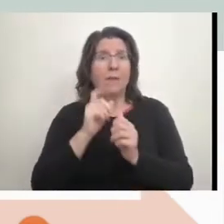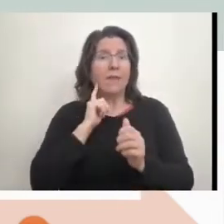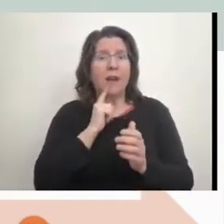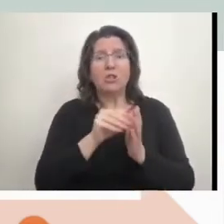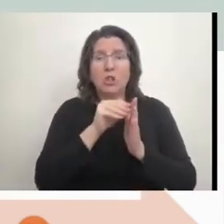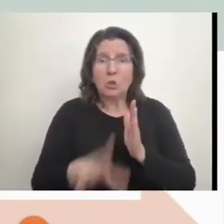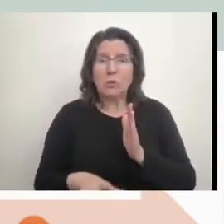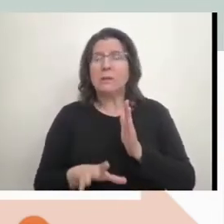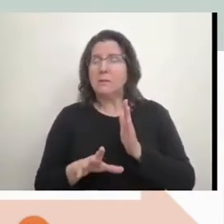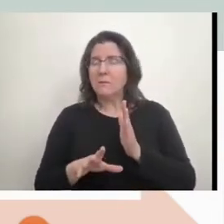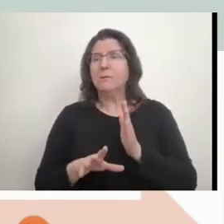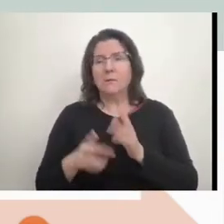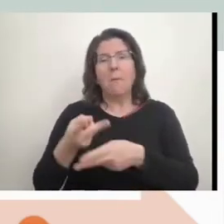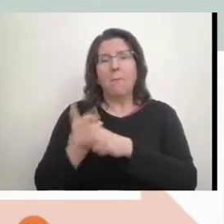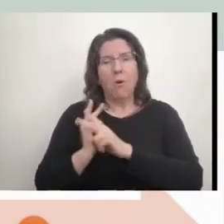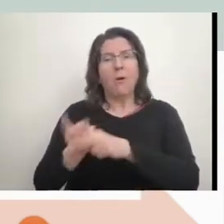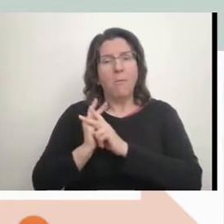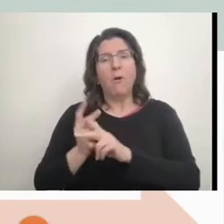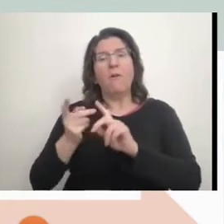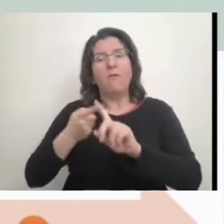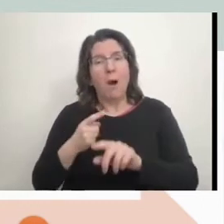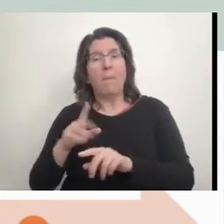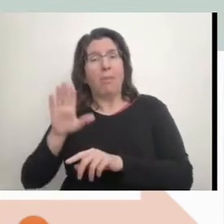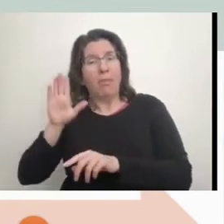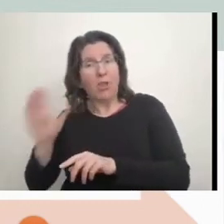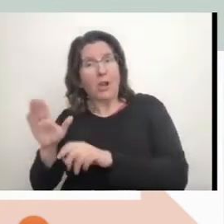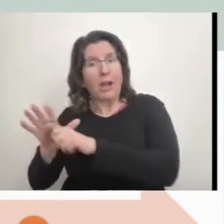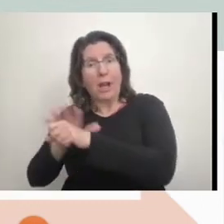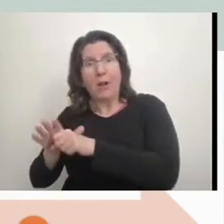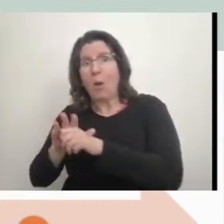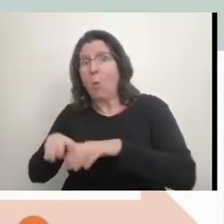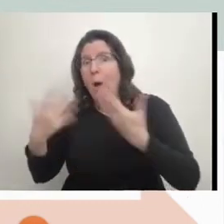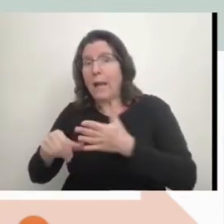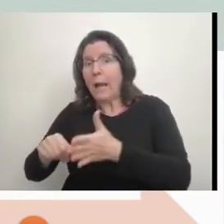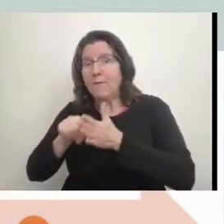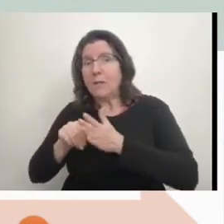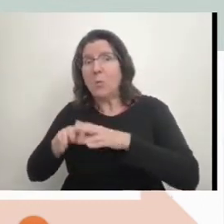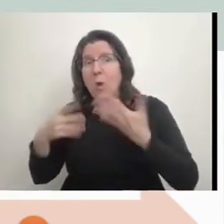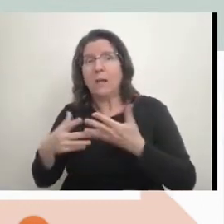Gallaudet University adopted the regime of EAL instruction, which at the time focused on providing an